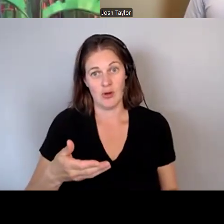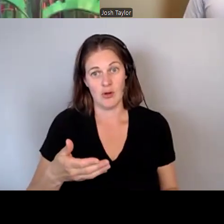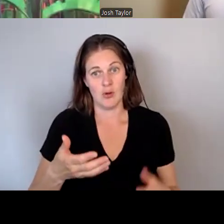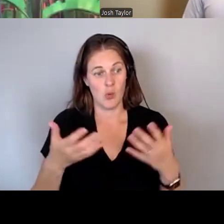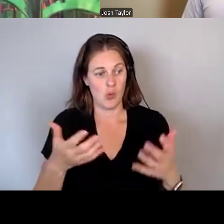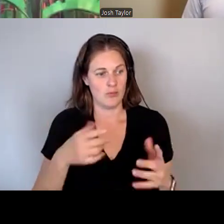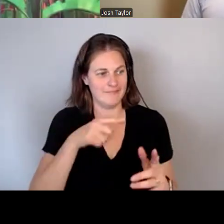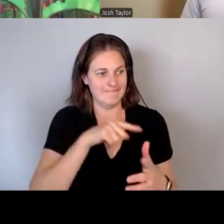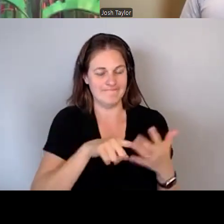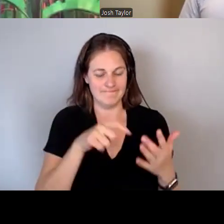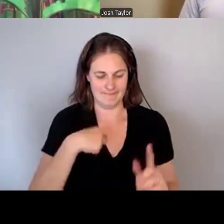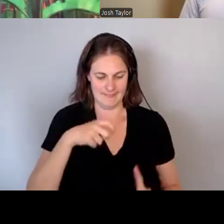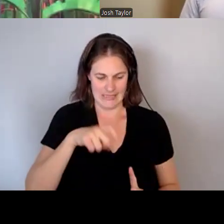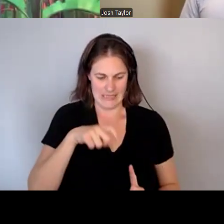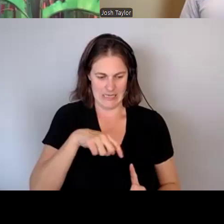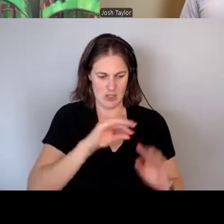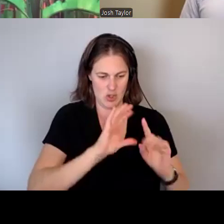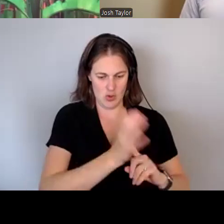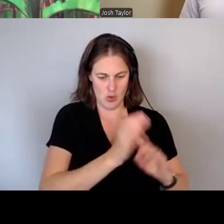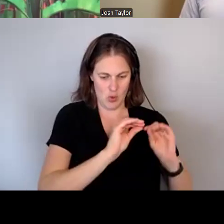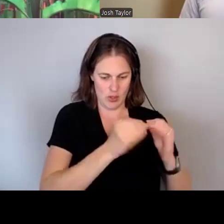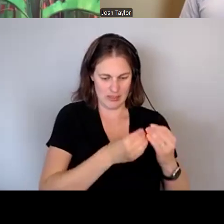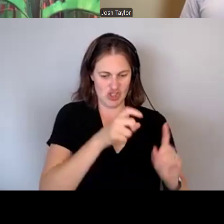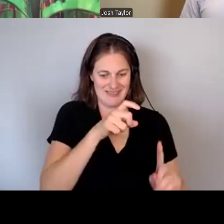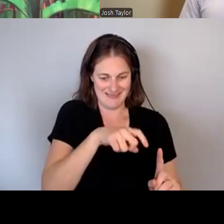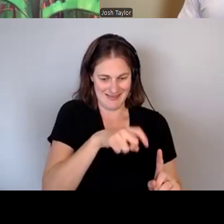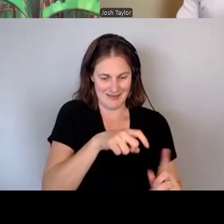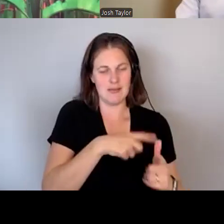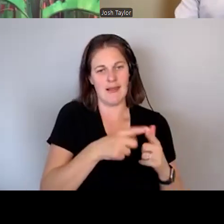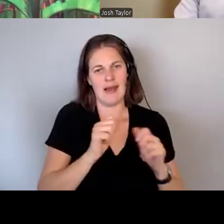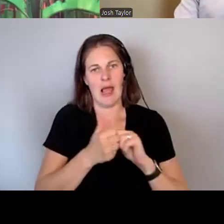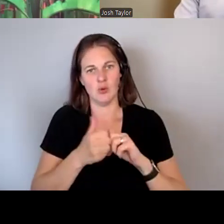and how it could be done better, you know, et cetera. So, yeah.